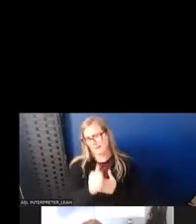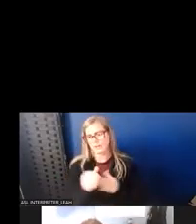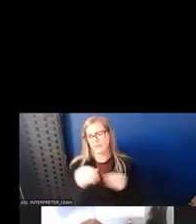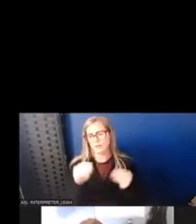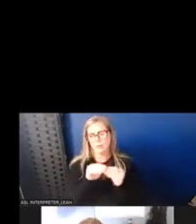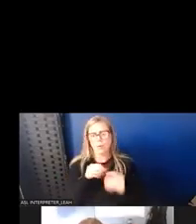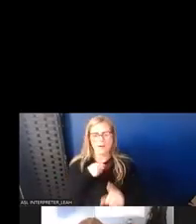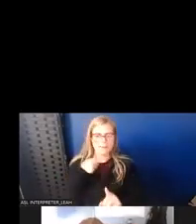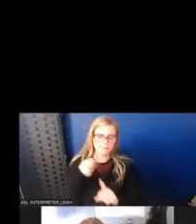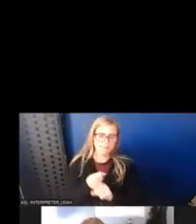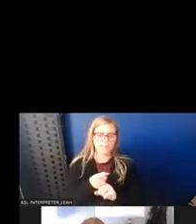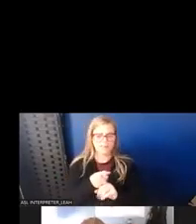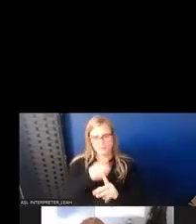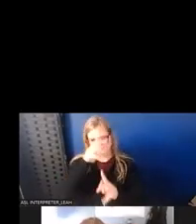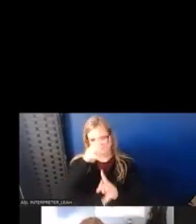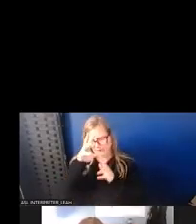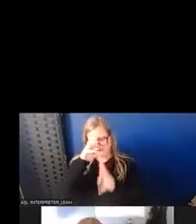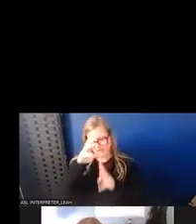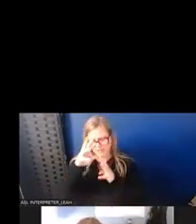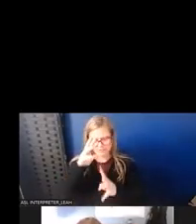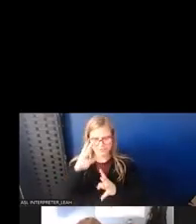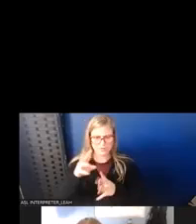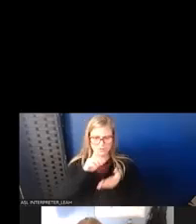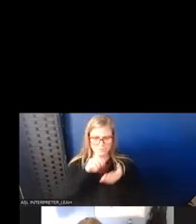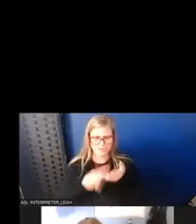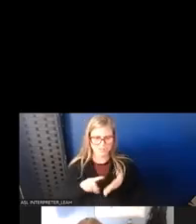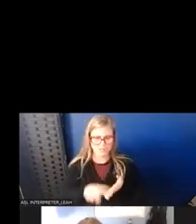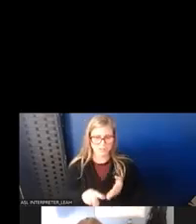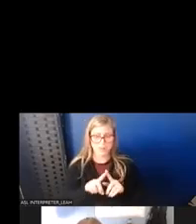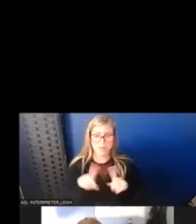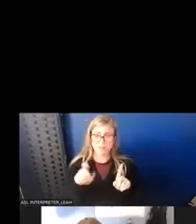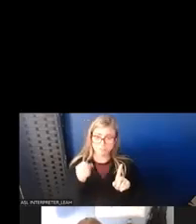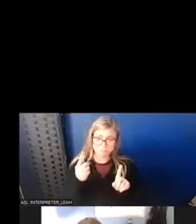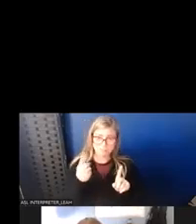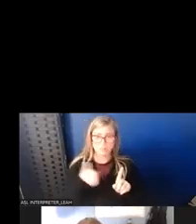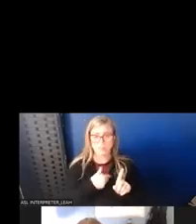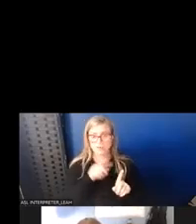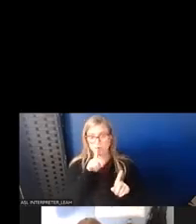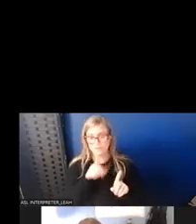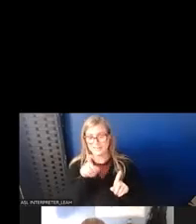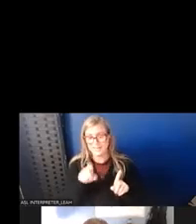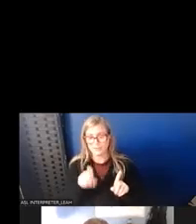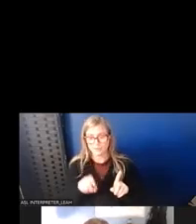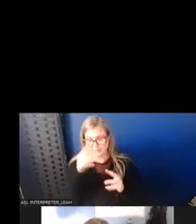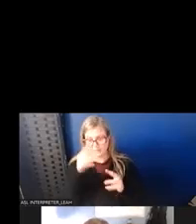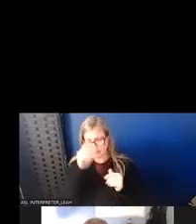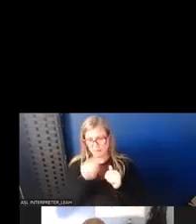innovative research. But we really have to think about how we can well manage